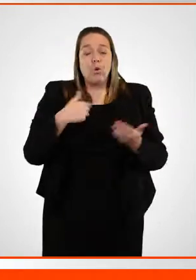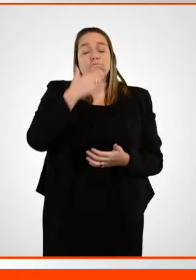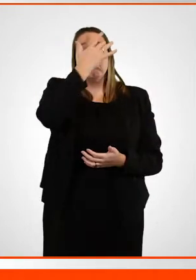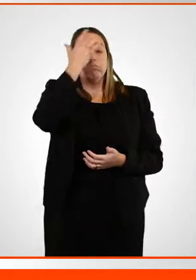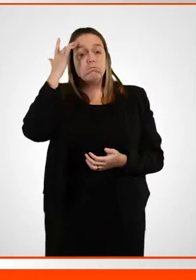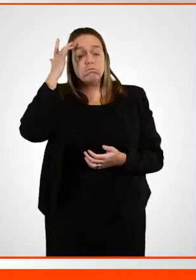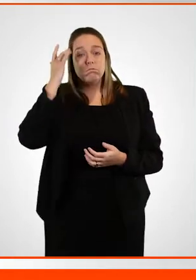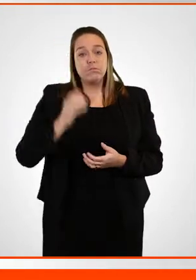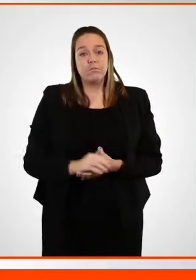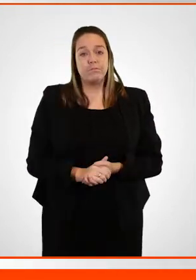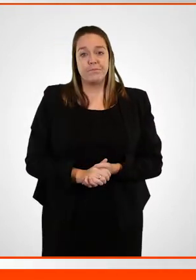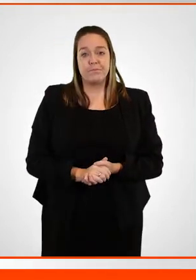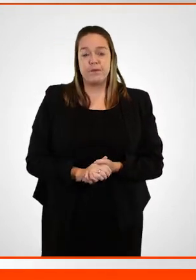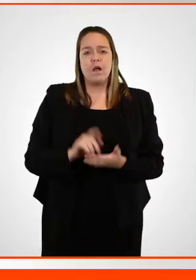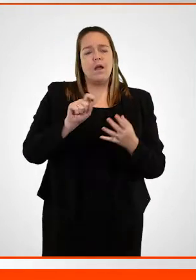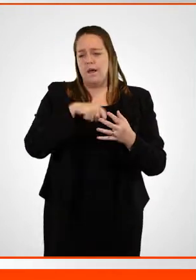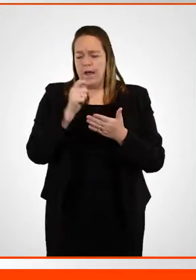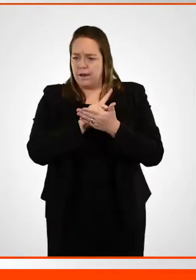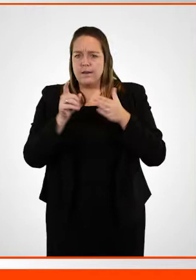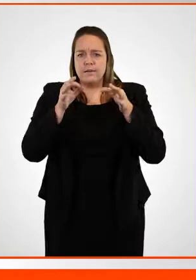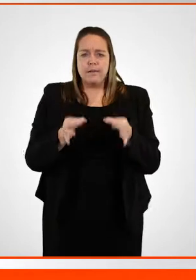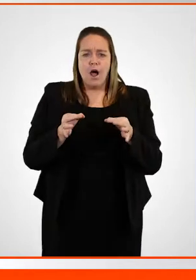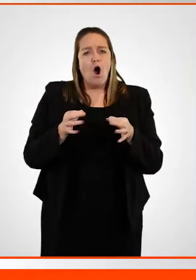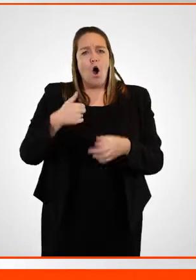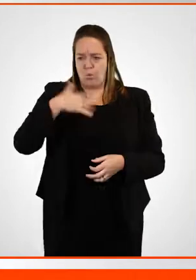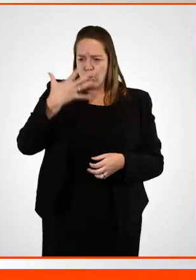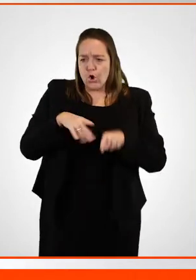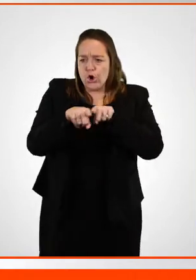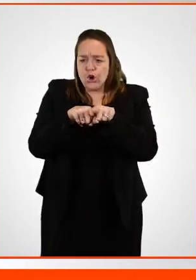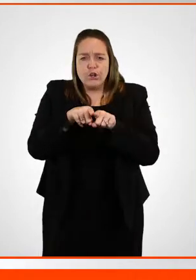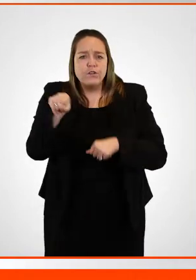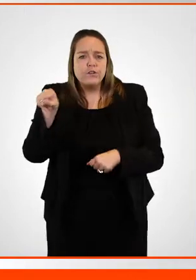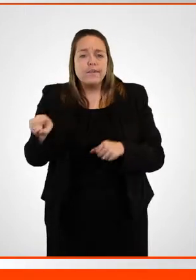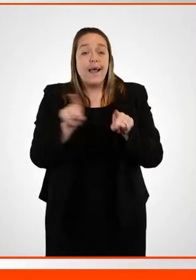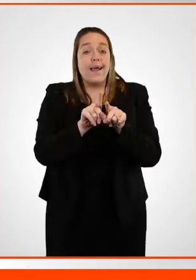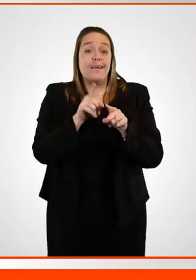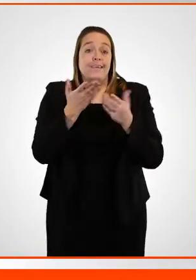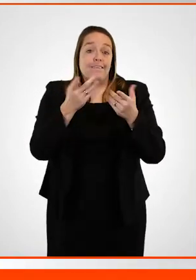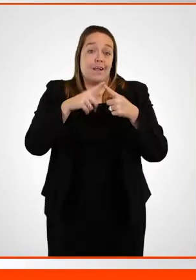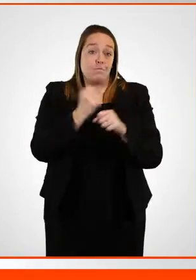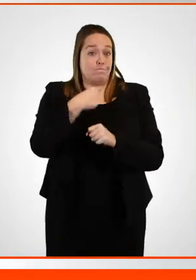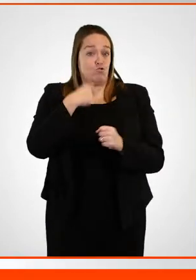And then all of a sudden when we decide that we want to learn something, such as I've been trying to learn the guitar for a while,